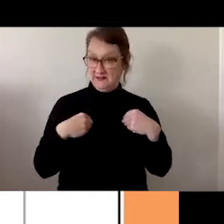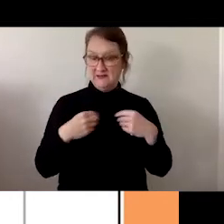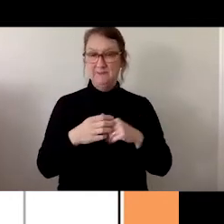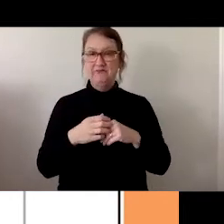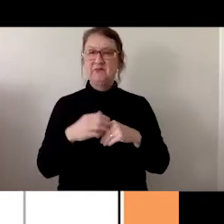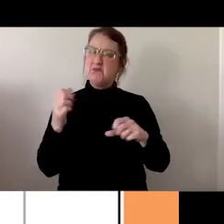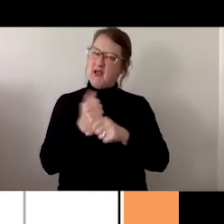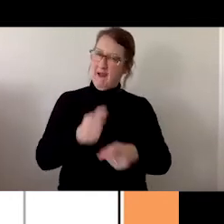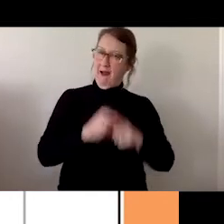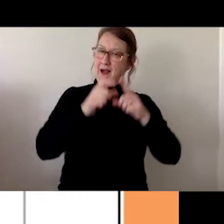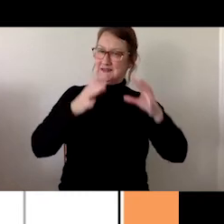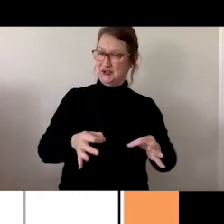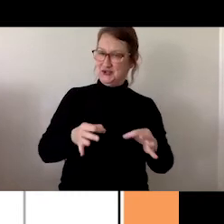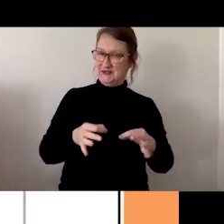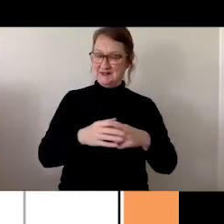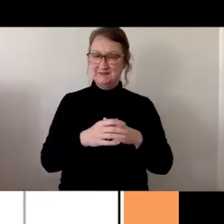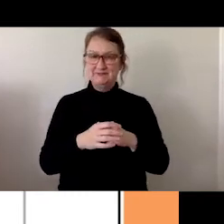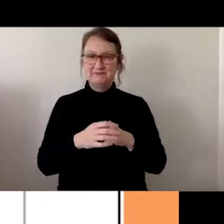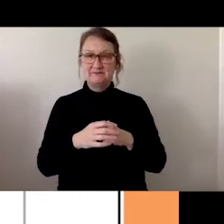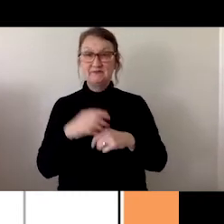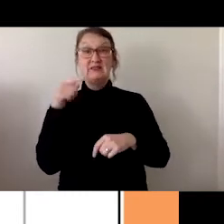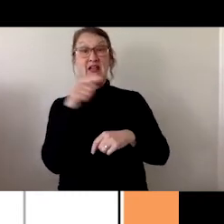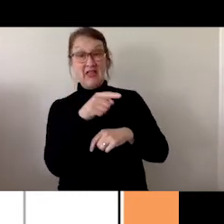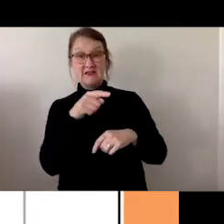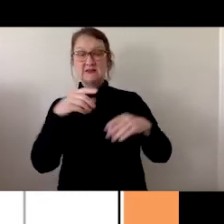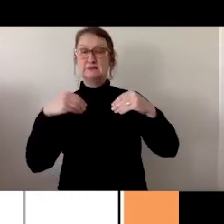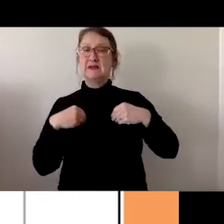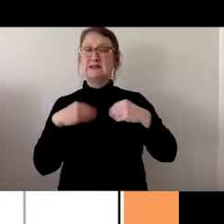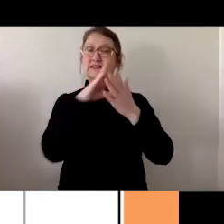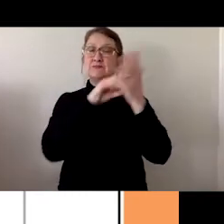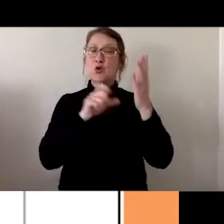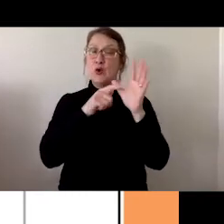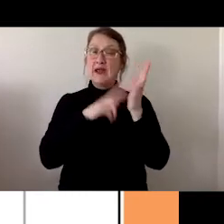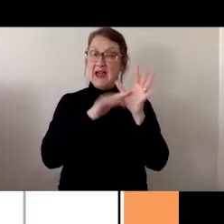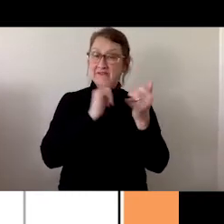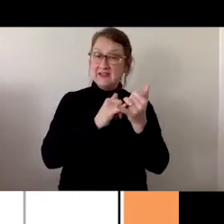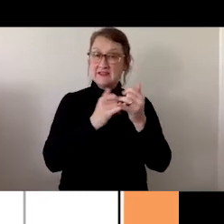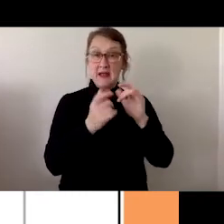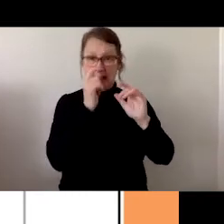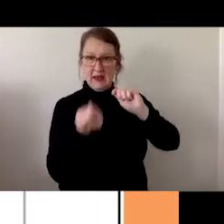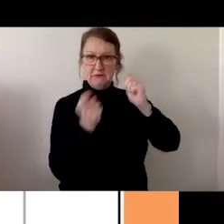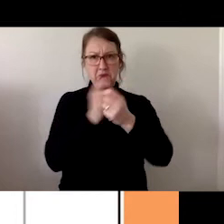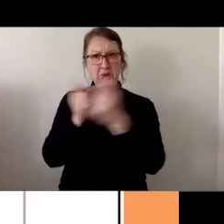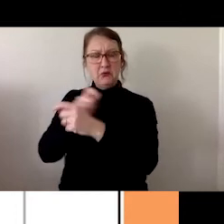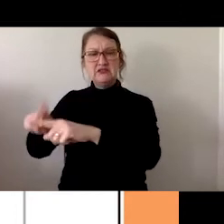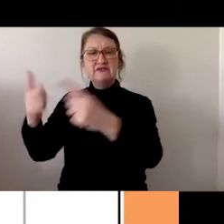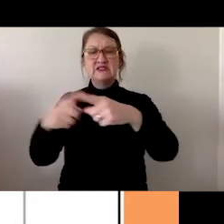The Business Model Canvas has been adopted to many sectors, and it's a terrific way for you to understand what goes into your